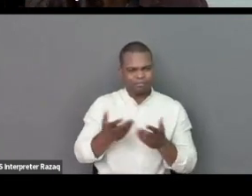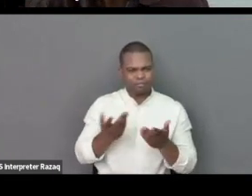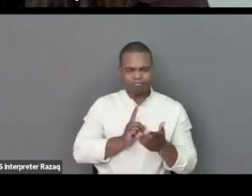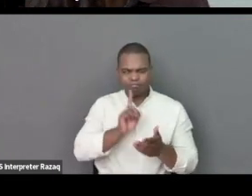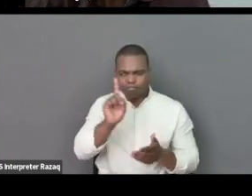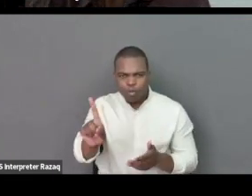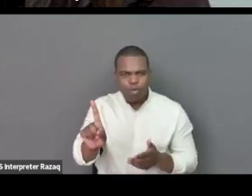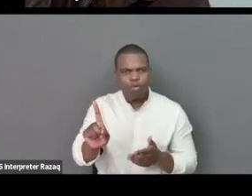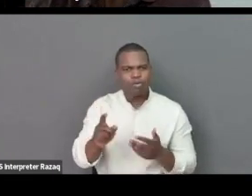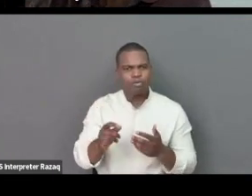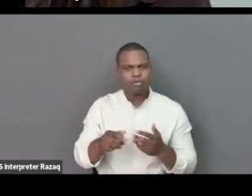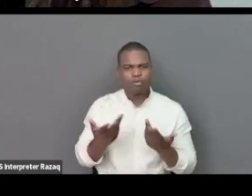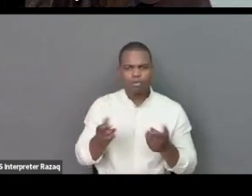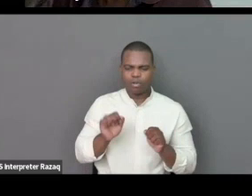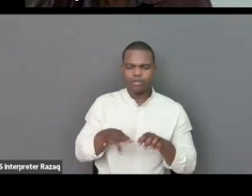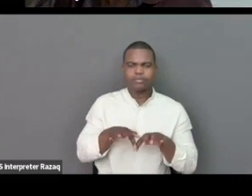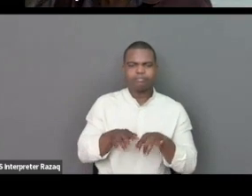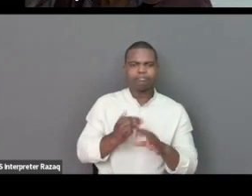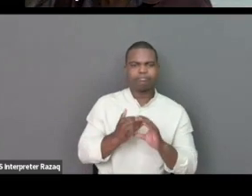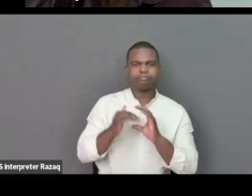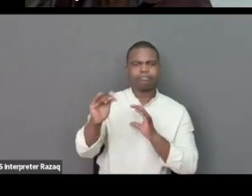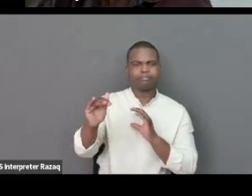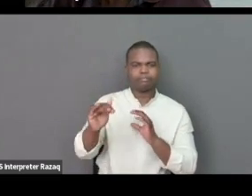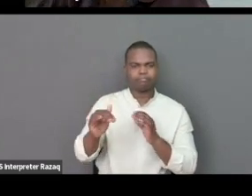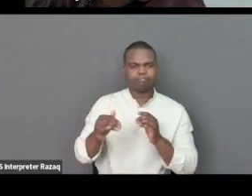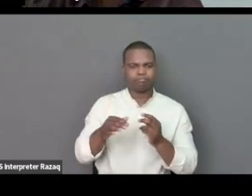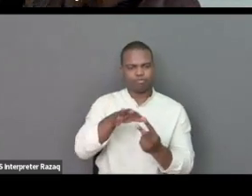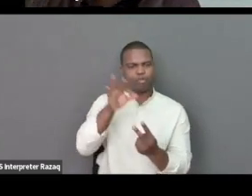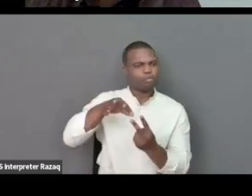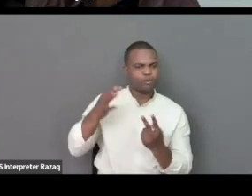can differ. And then, another example, which